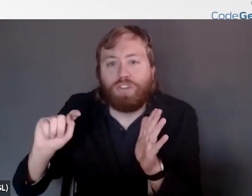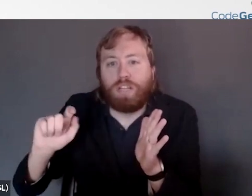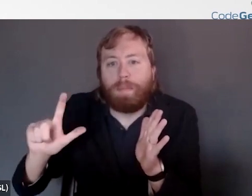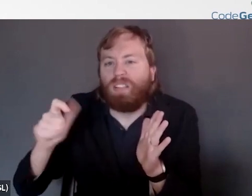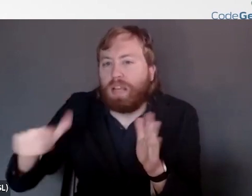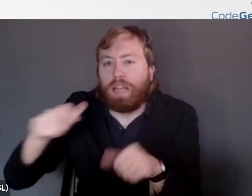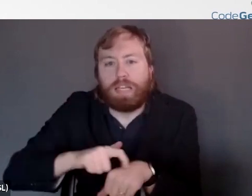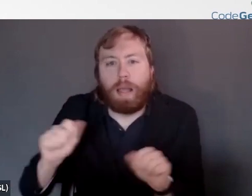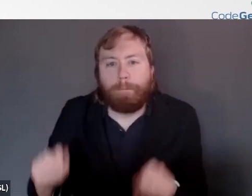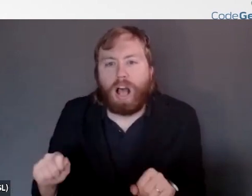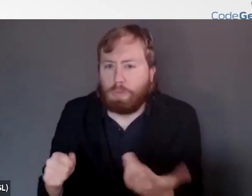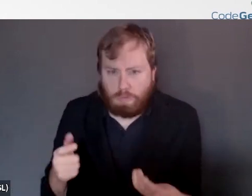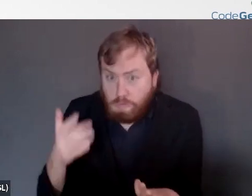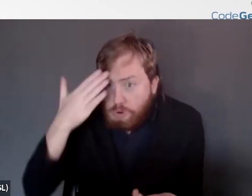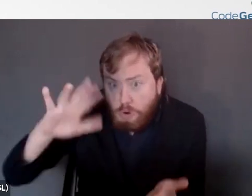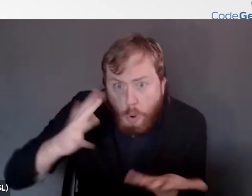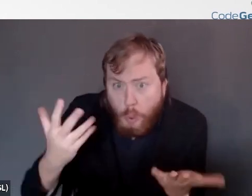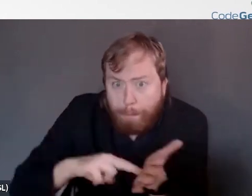what I'm referring to there is